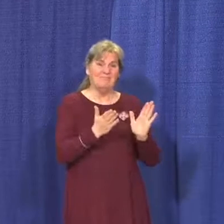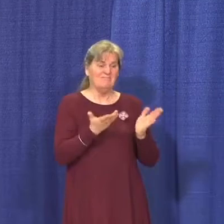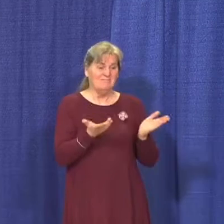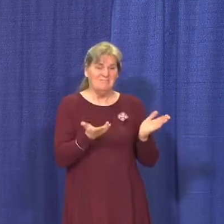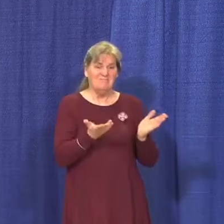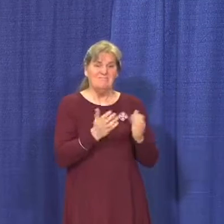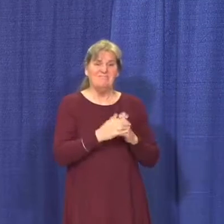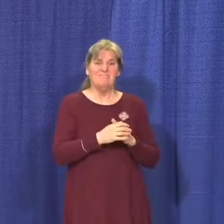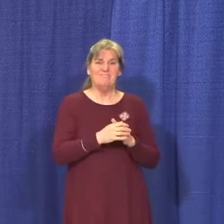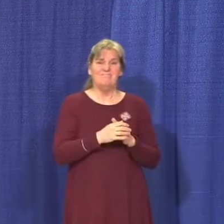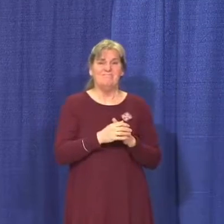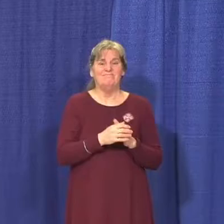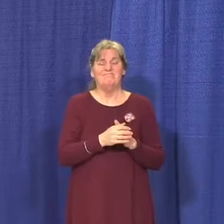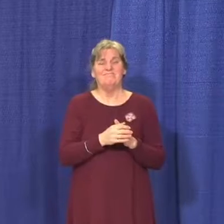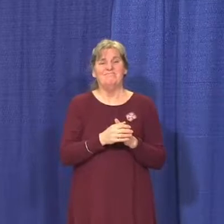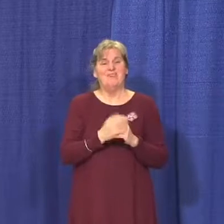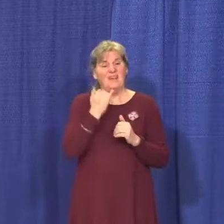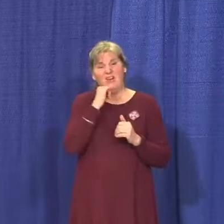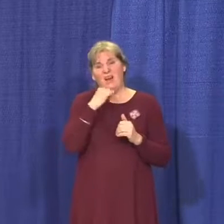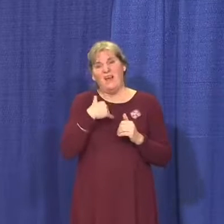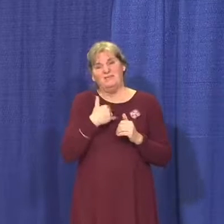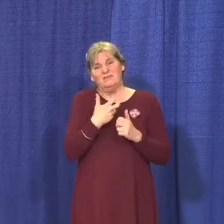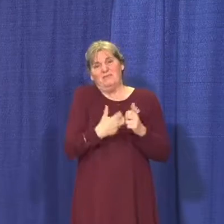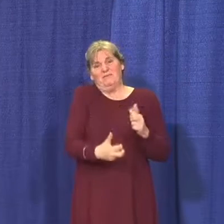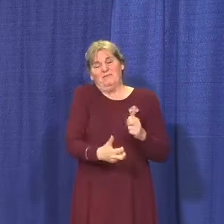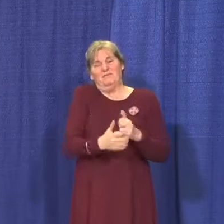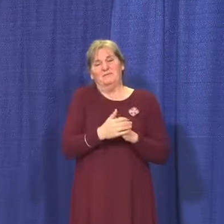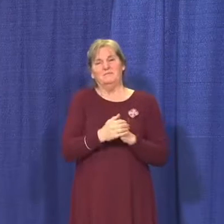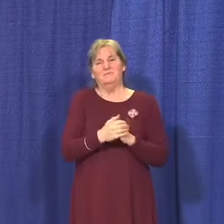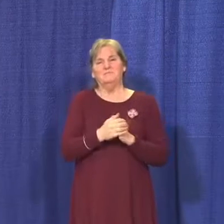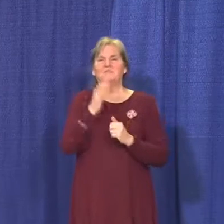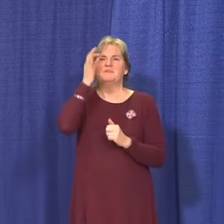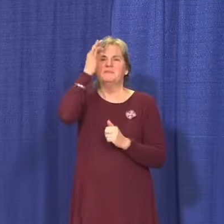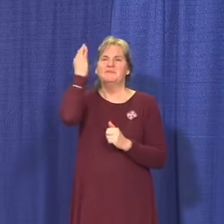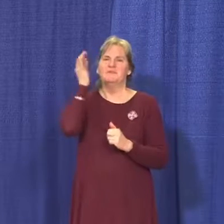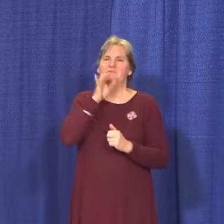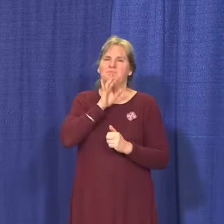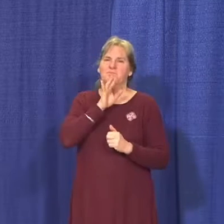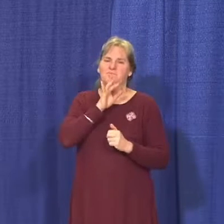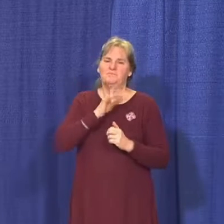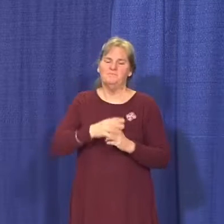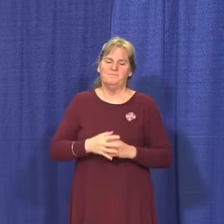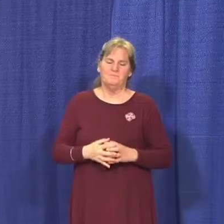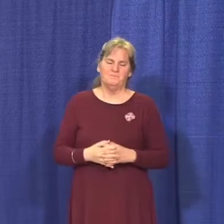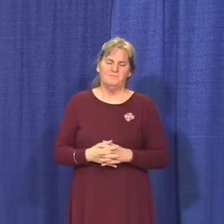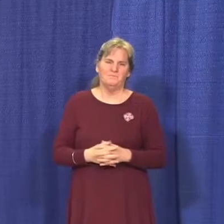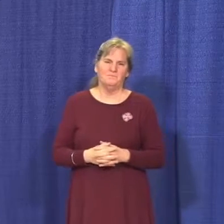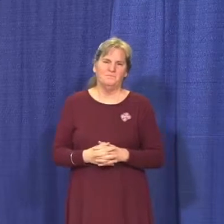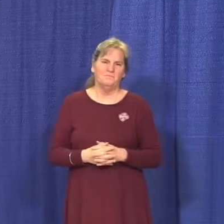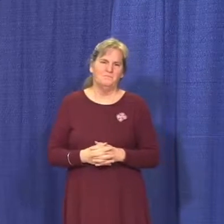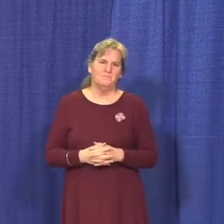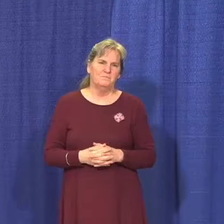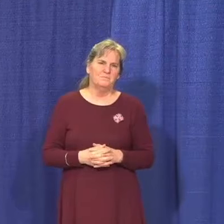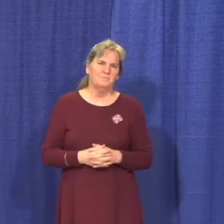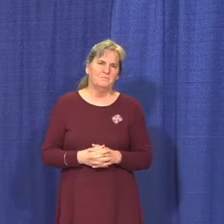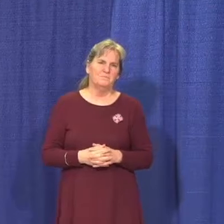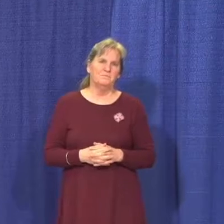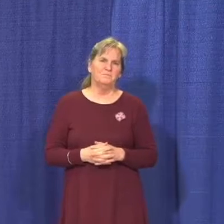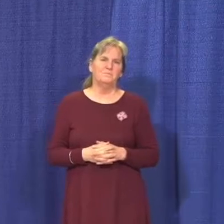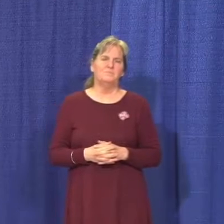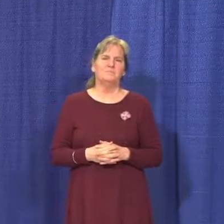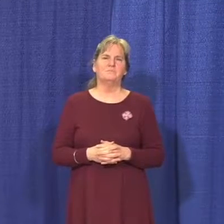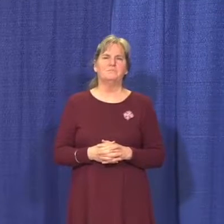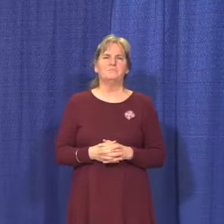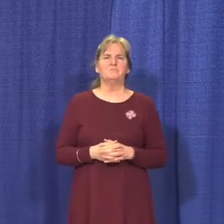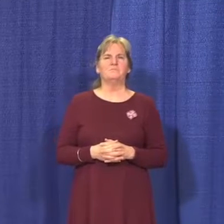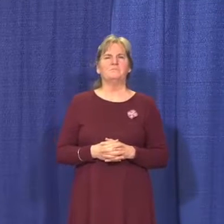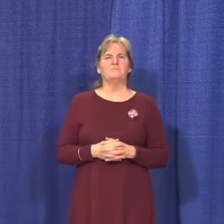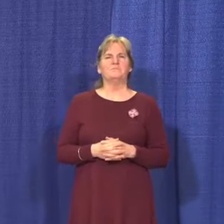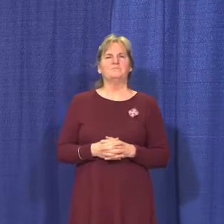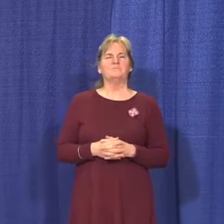[ Speaking French ]